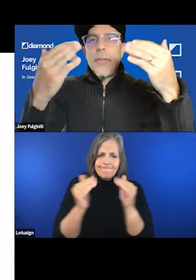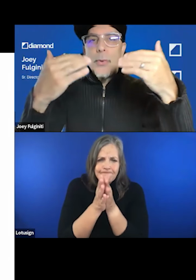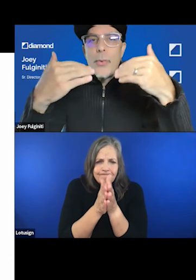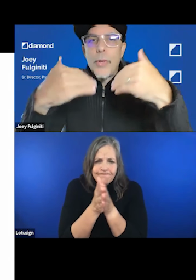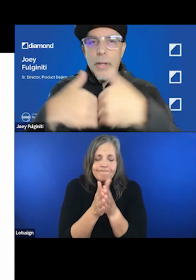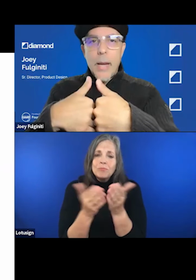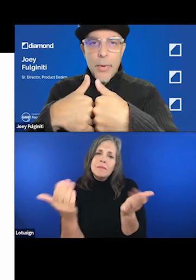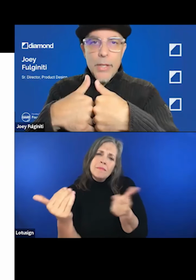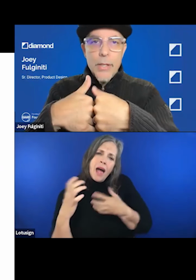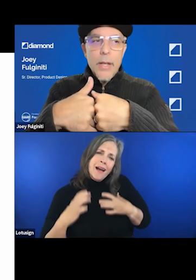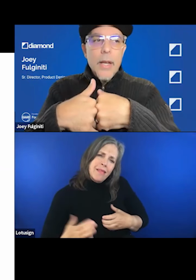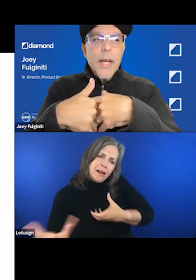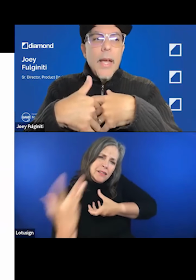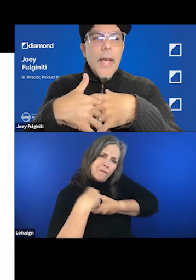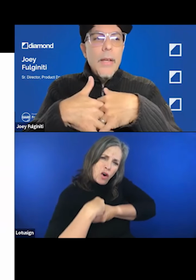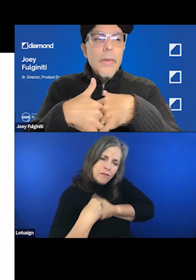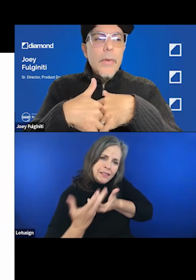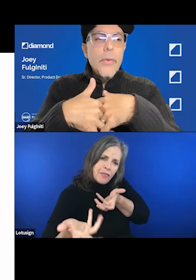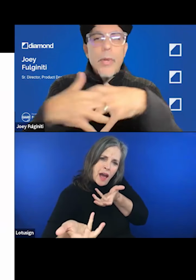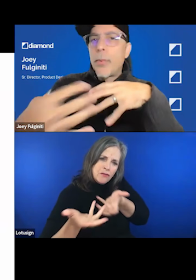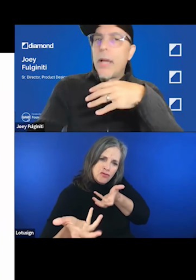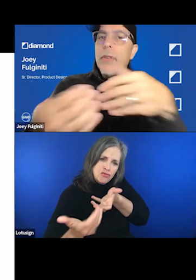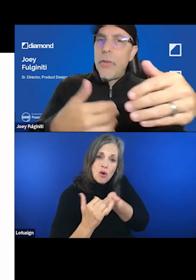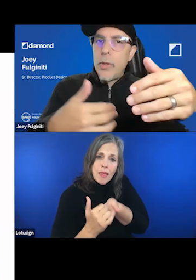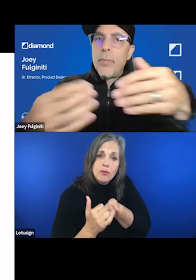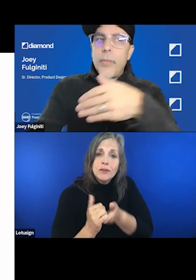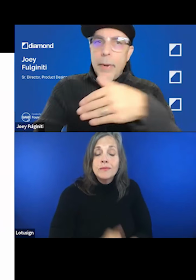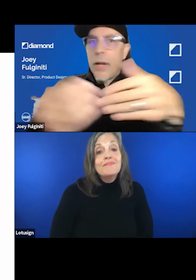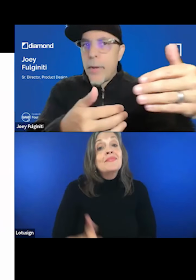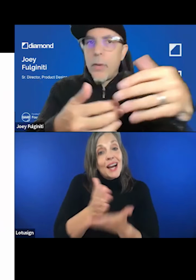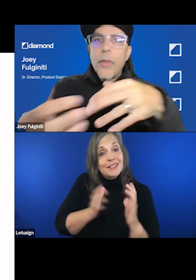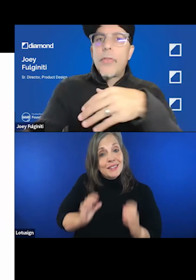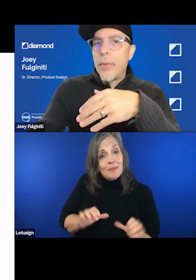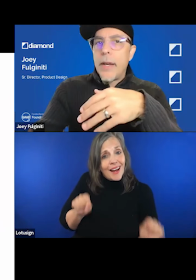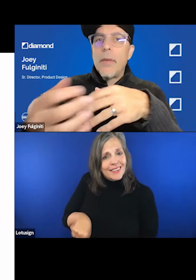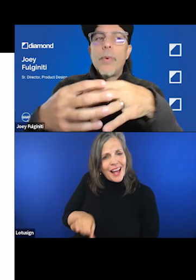to the collaboration and some clients can do it depending on bandwidth some can't but the